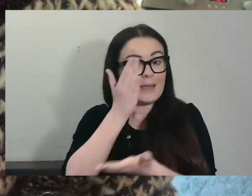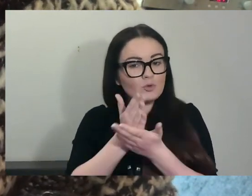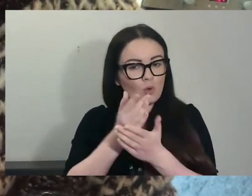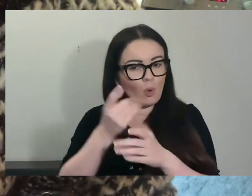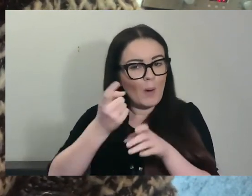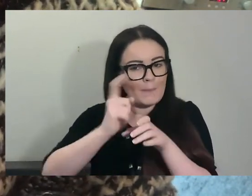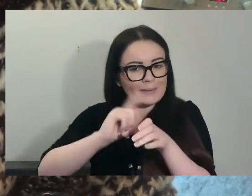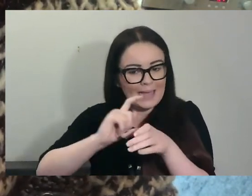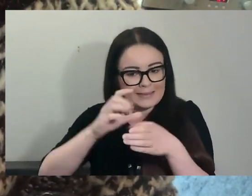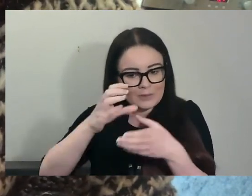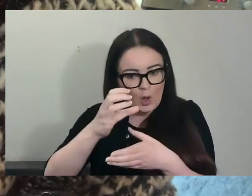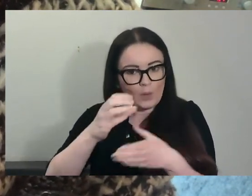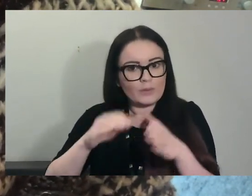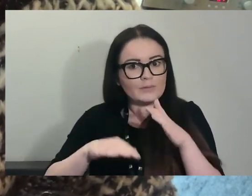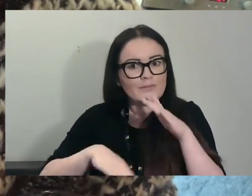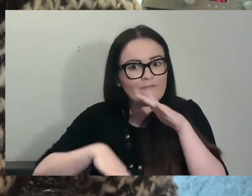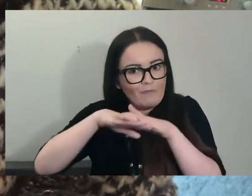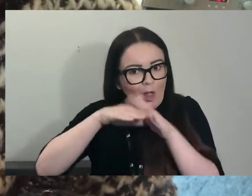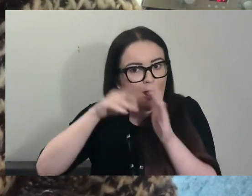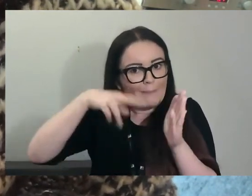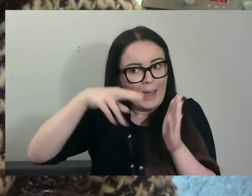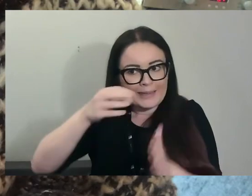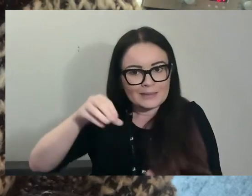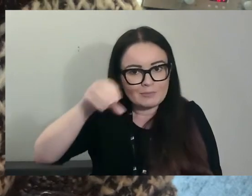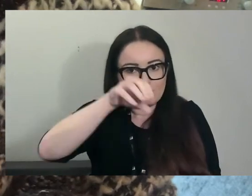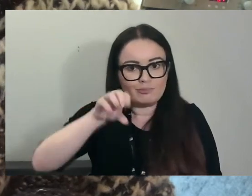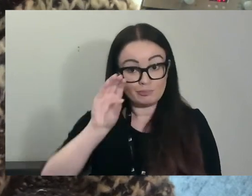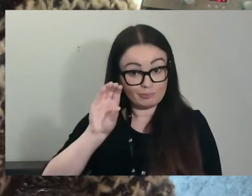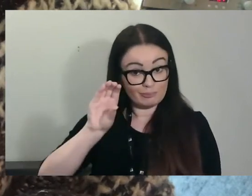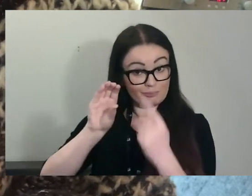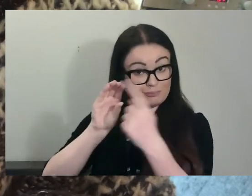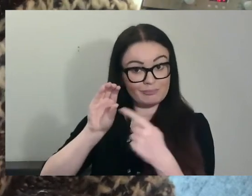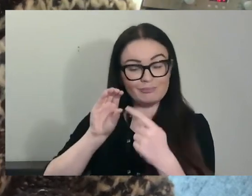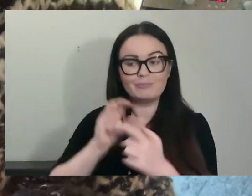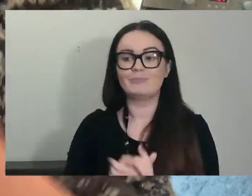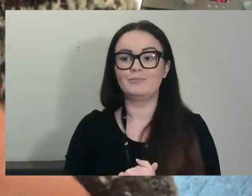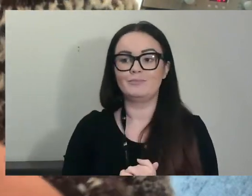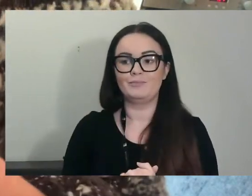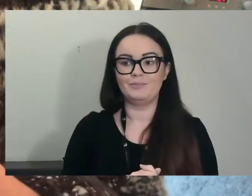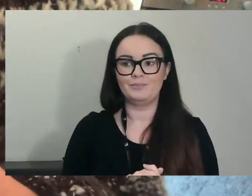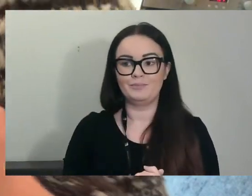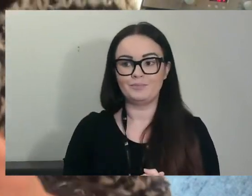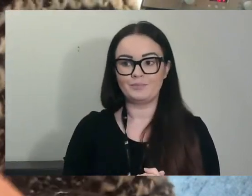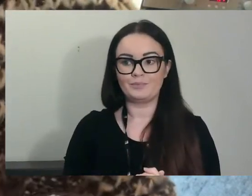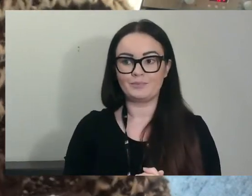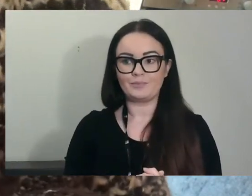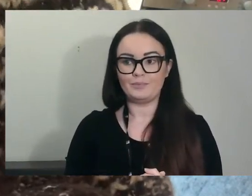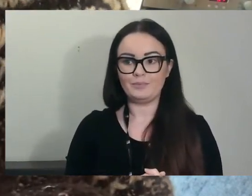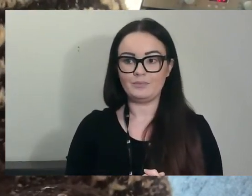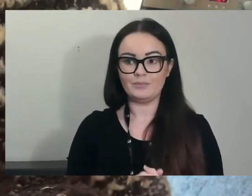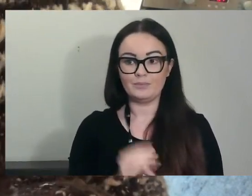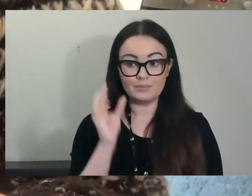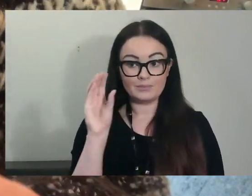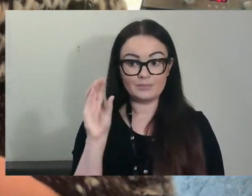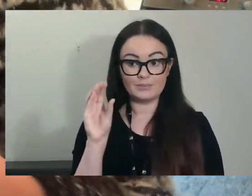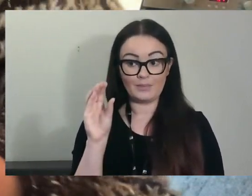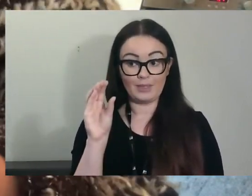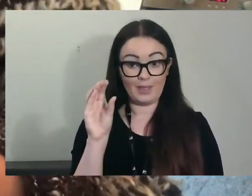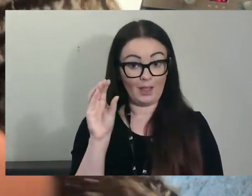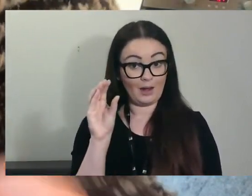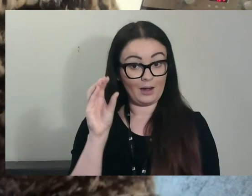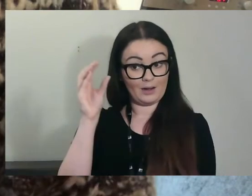potato is, the inside is covered like that, we've got a really nice thick layer of paint